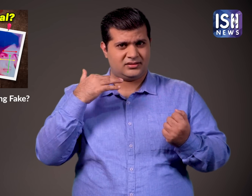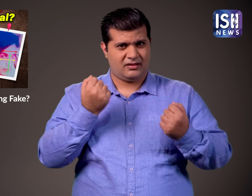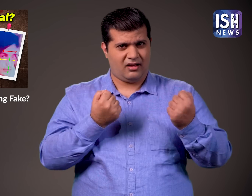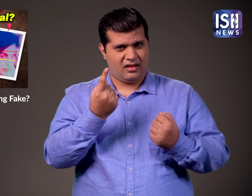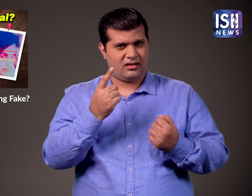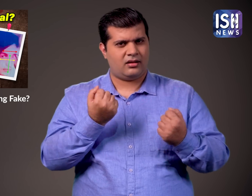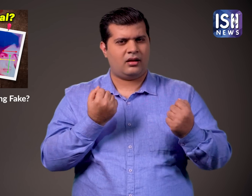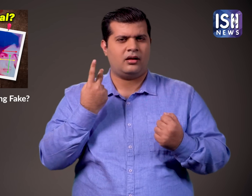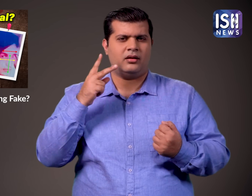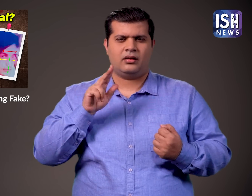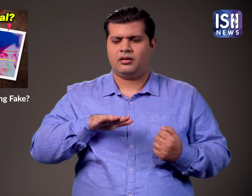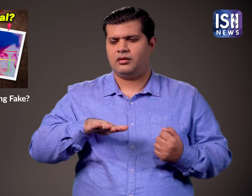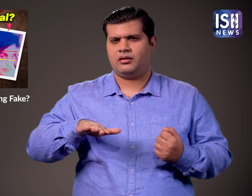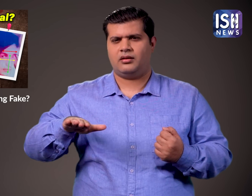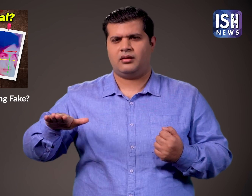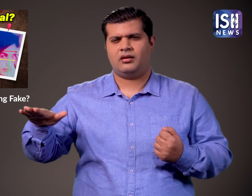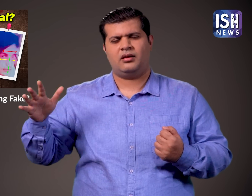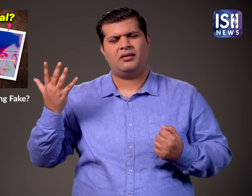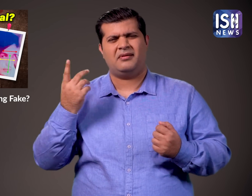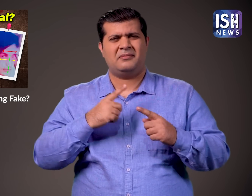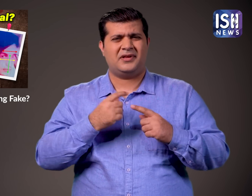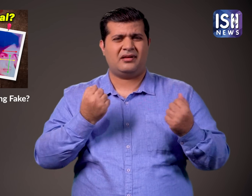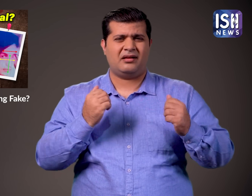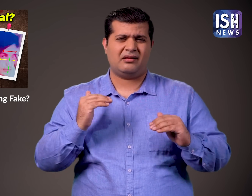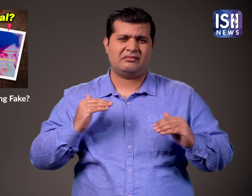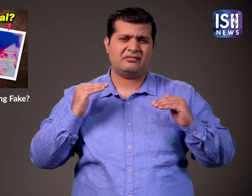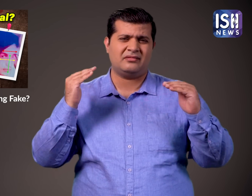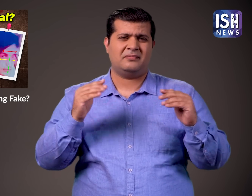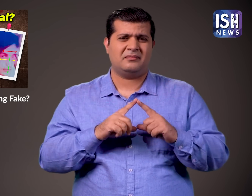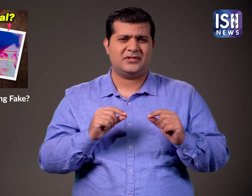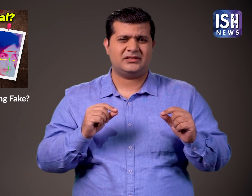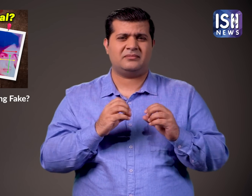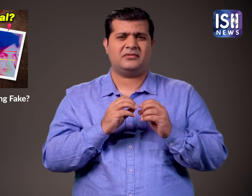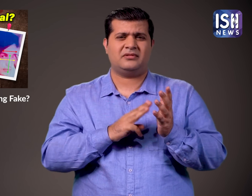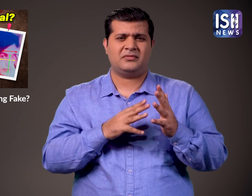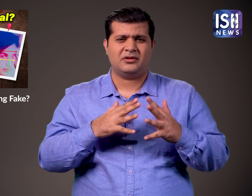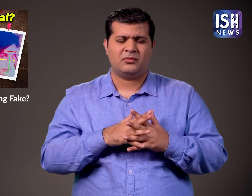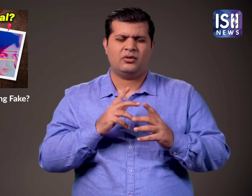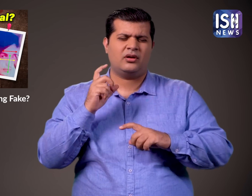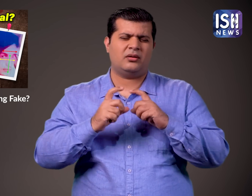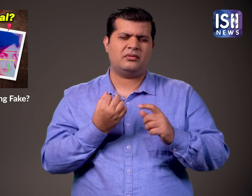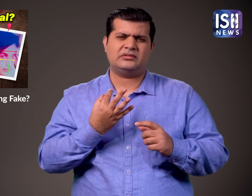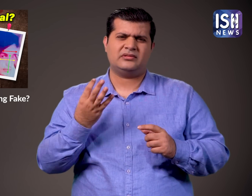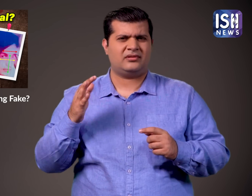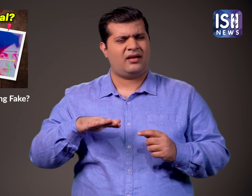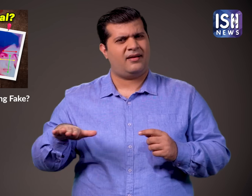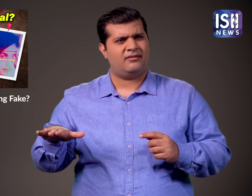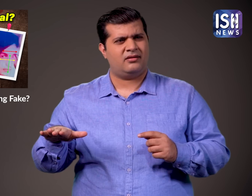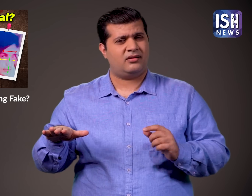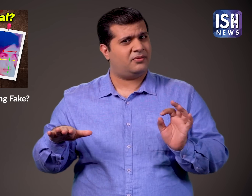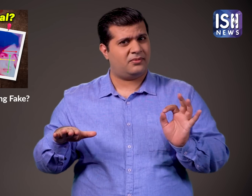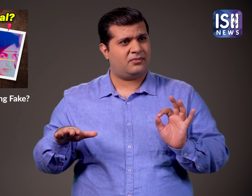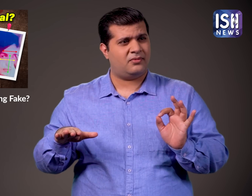Saif doesn’t own just one car, but a fleet of luxury cars, including Mercedes, BMW, and other high-end brands. Yet, he didn’t take one?